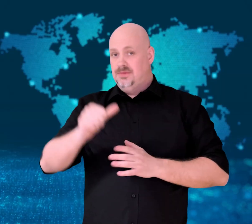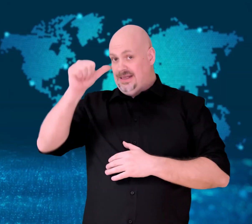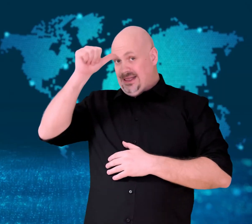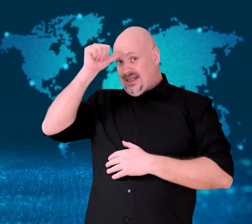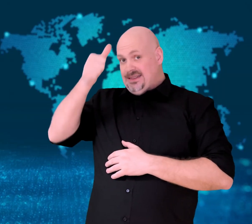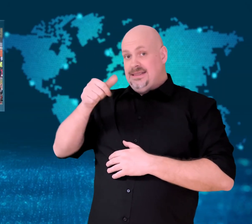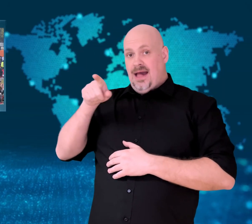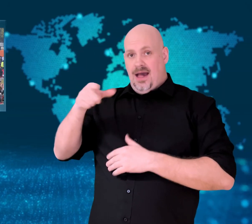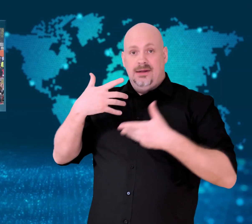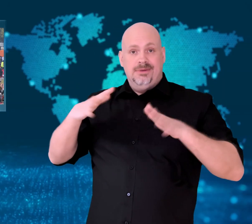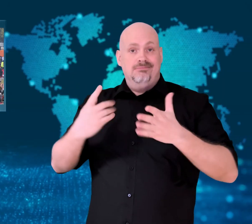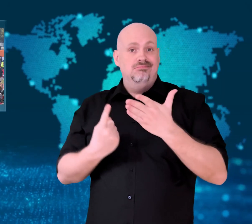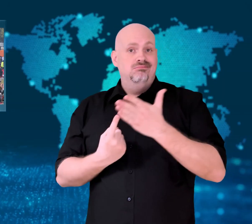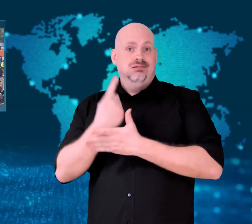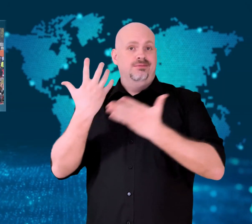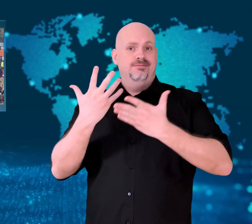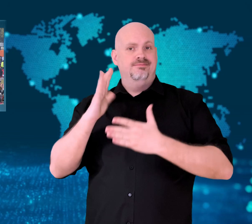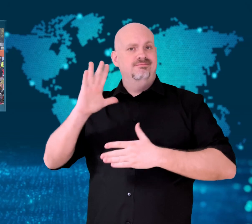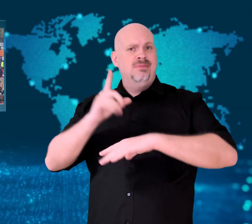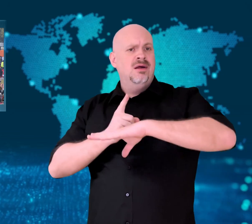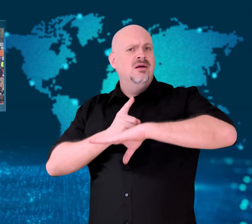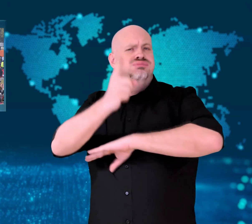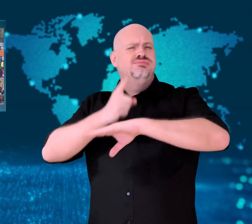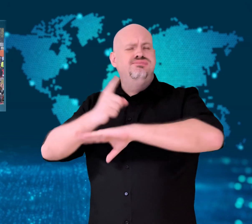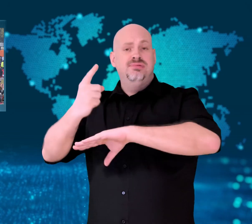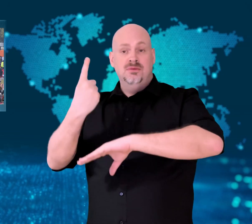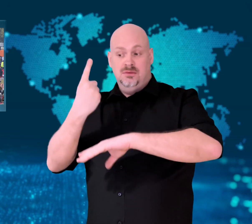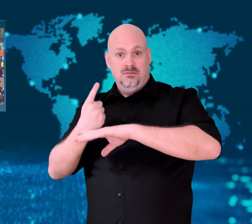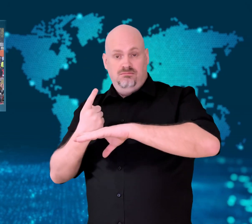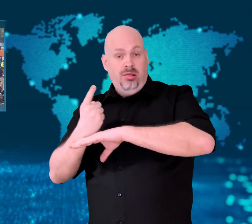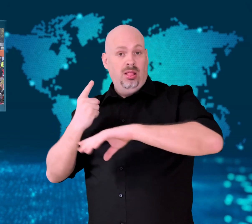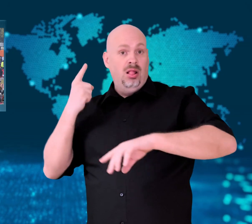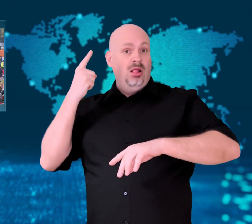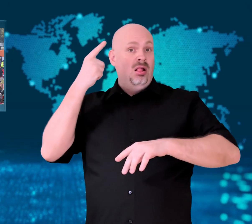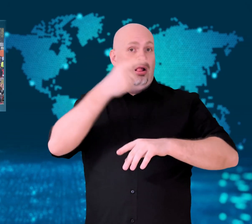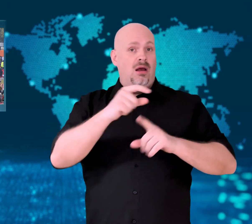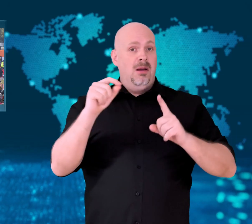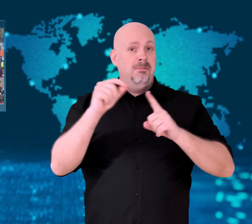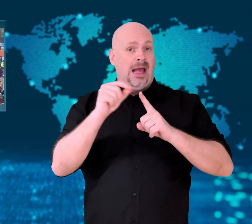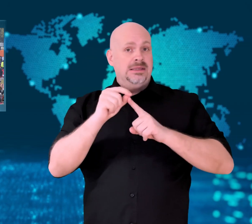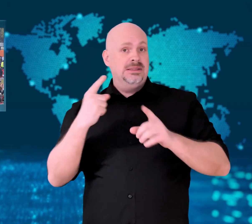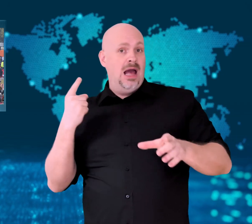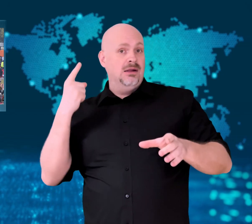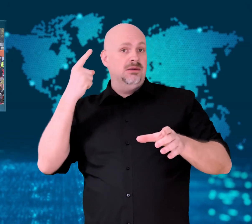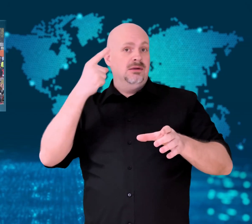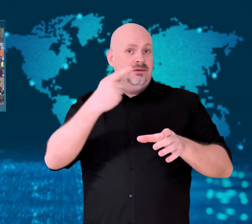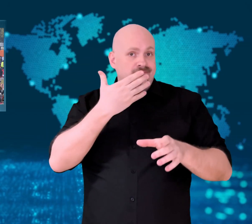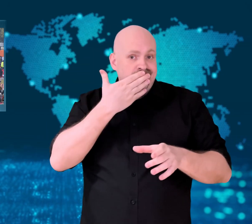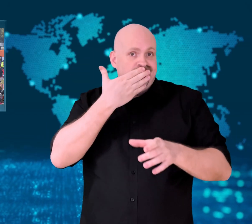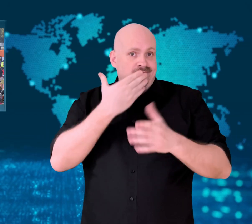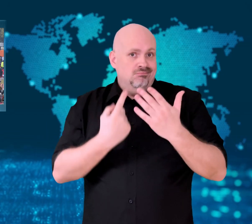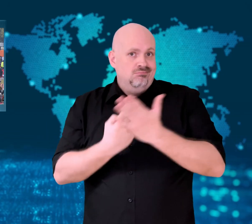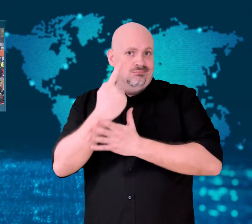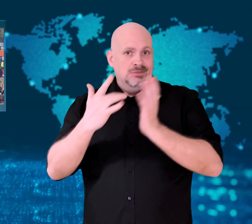[Gavin]: India accidentally fired a missile into Pakistan due to a malfunction.